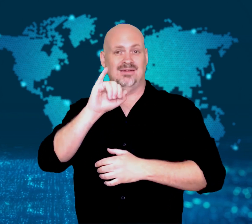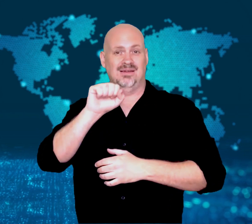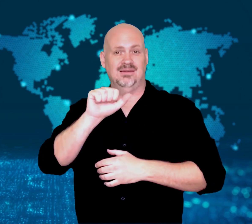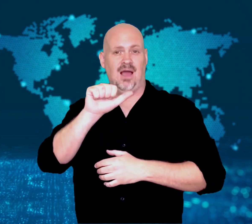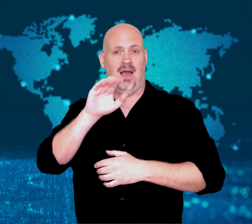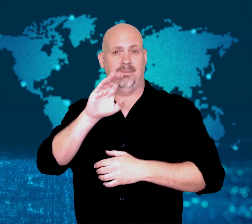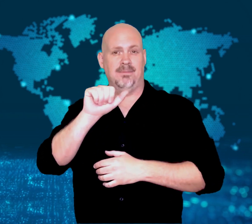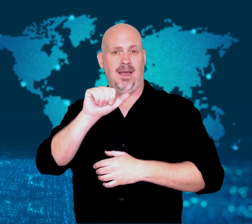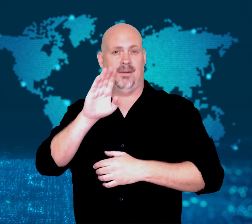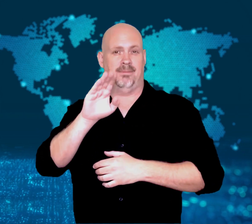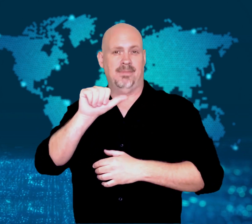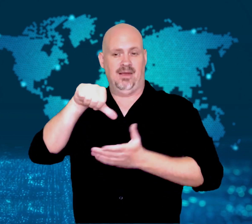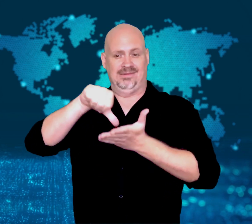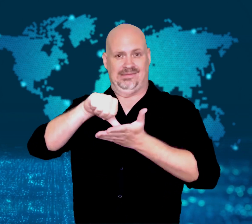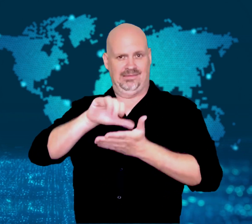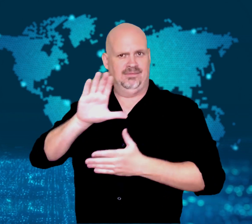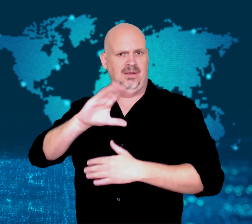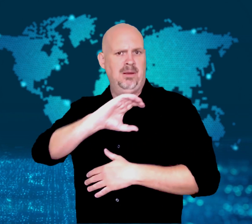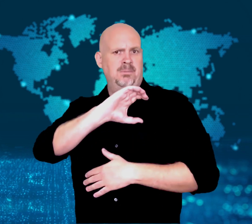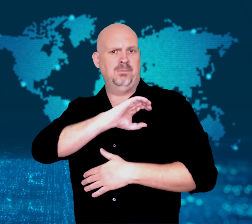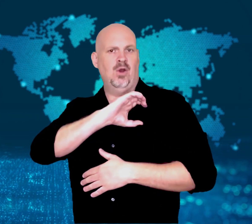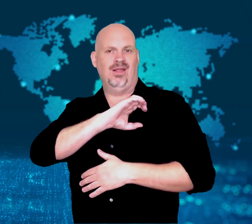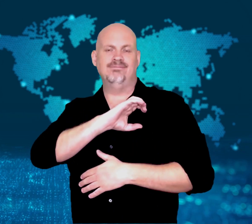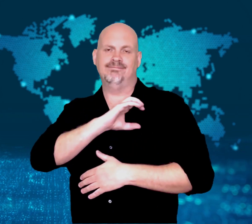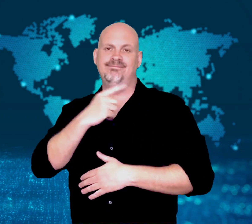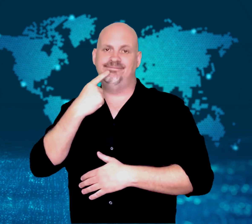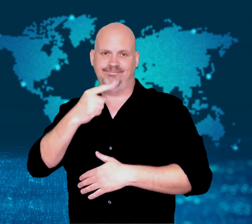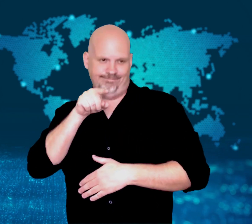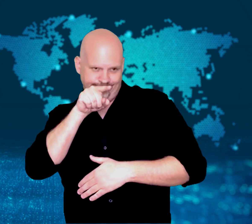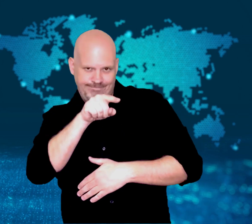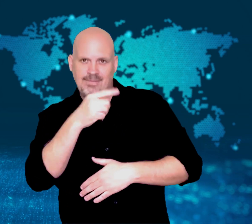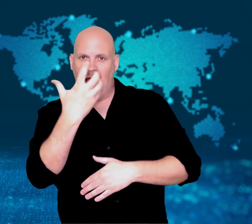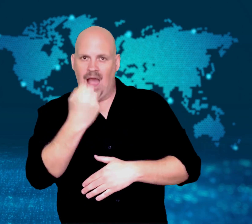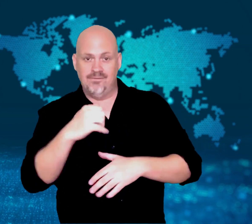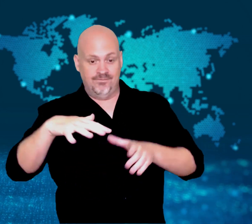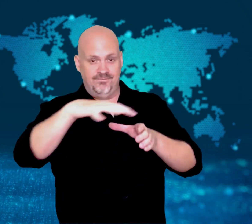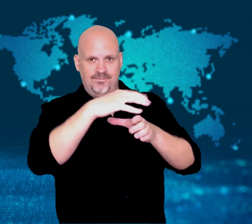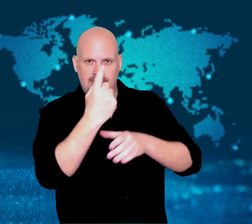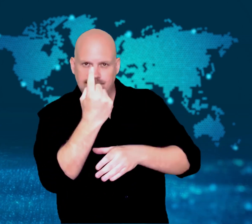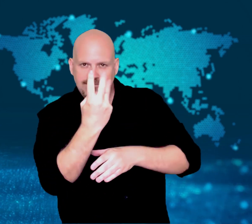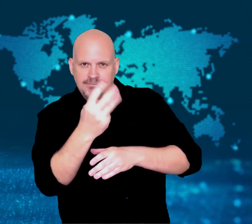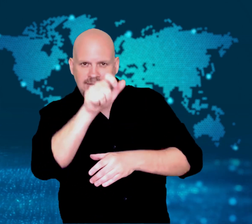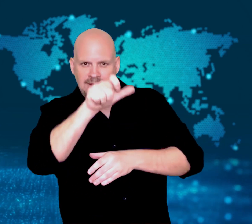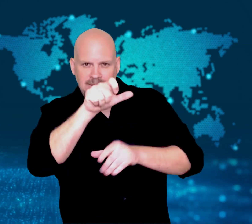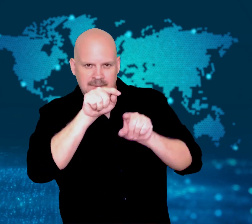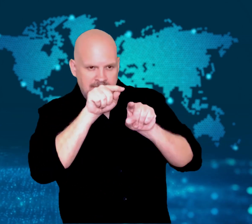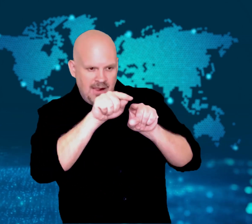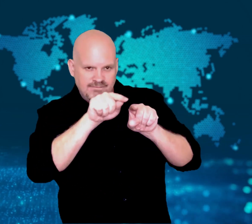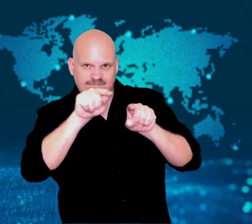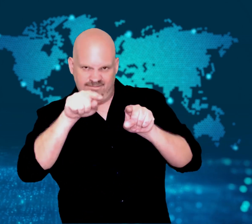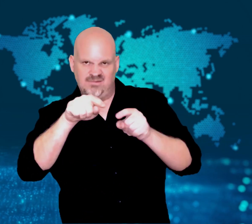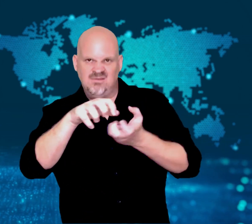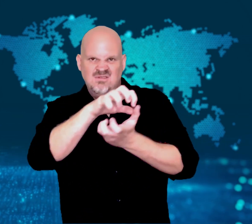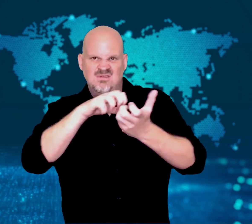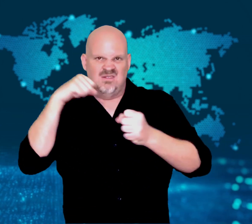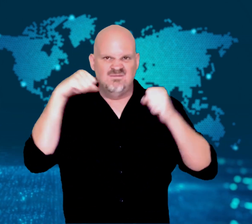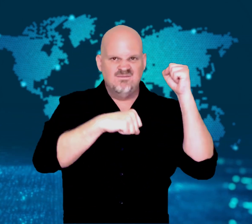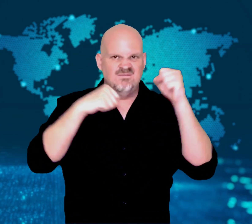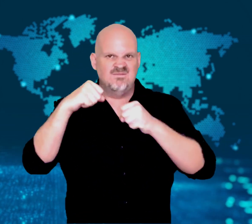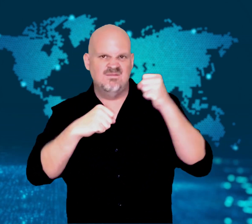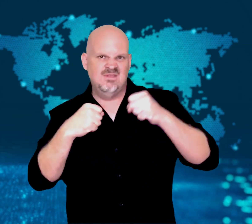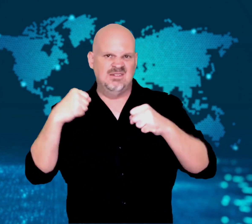Addis Ababa police blamed "a few individuals" for the violence.